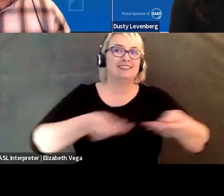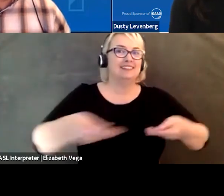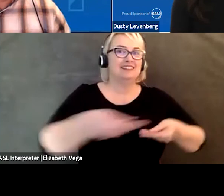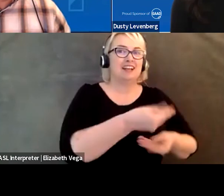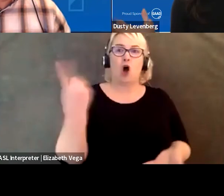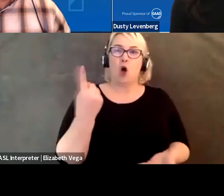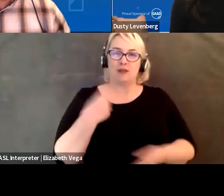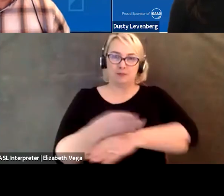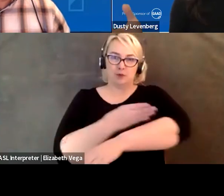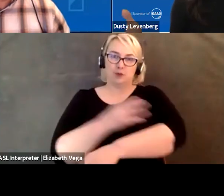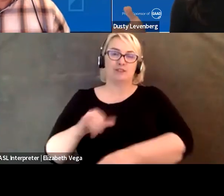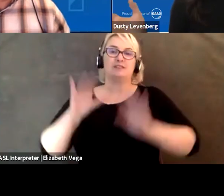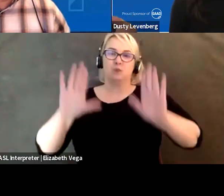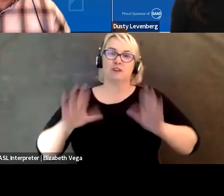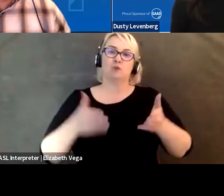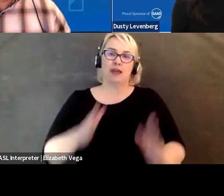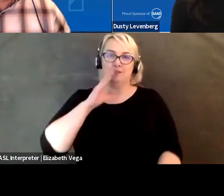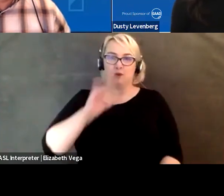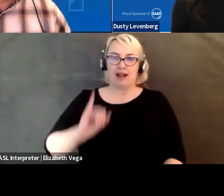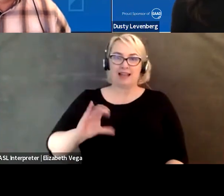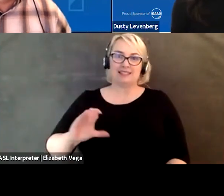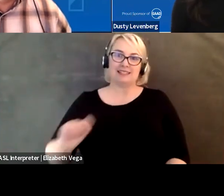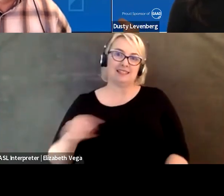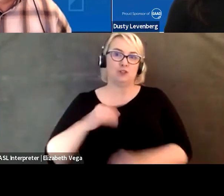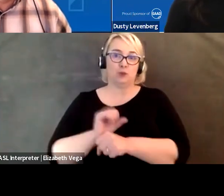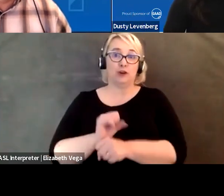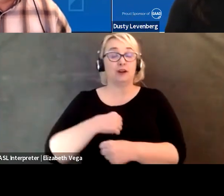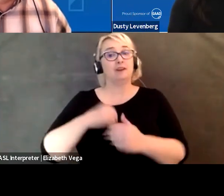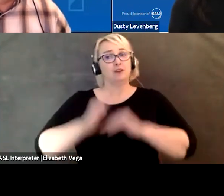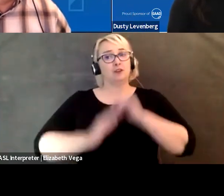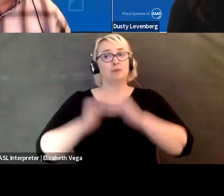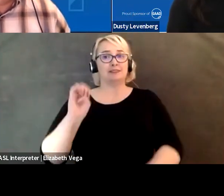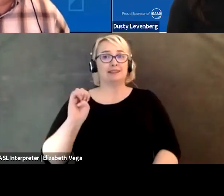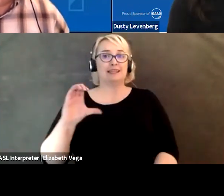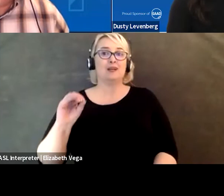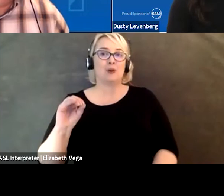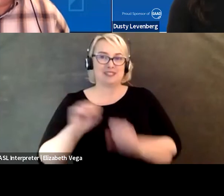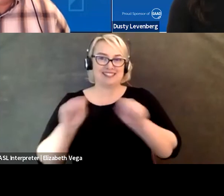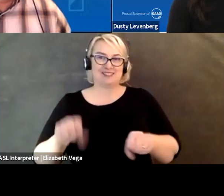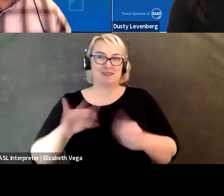ICT is to build out that ecosystem of community so we can support each other. Joe Devon: Thank you.